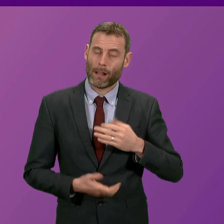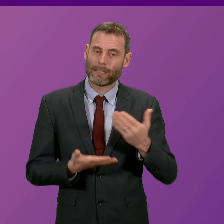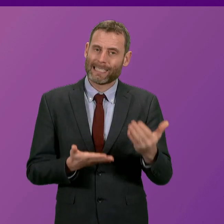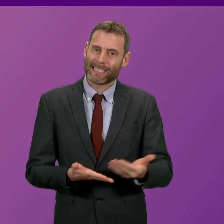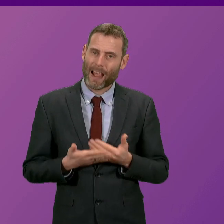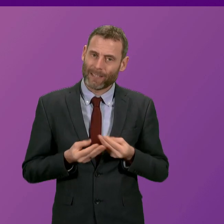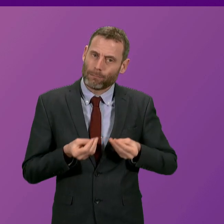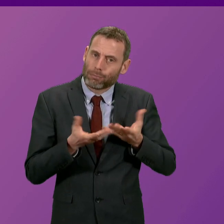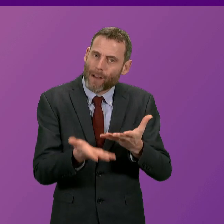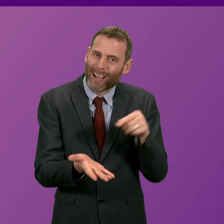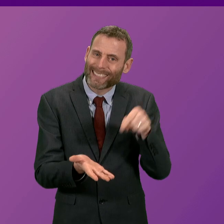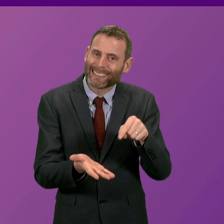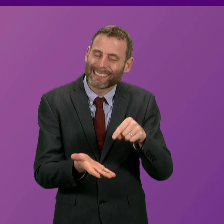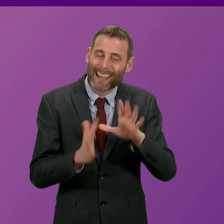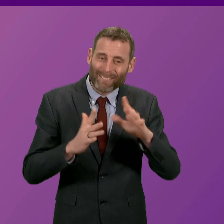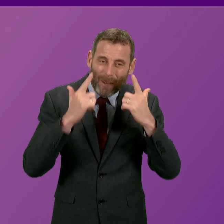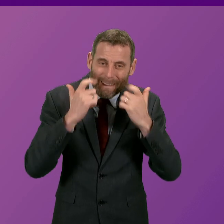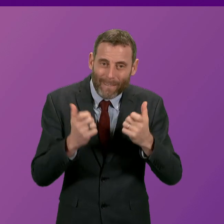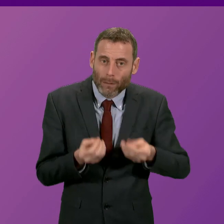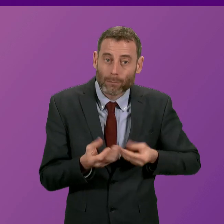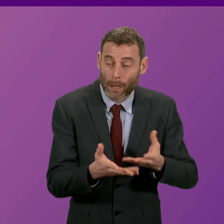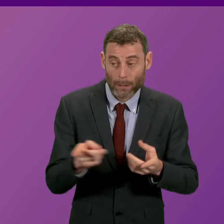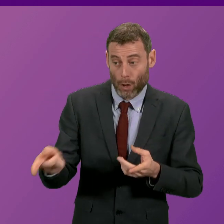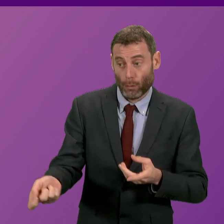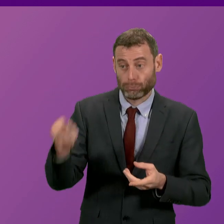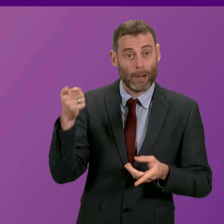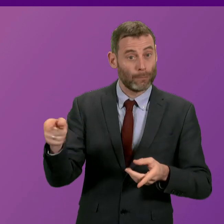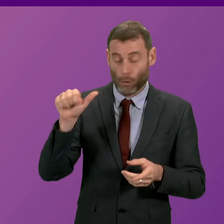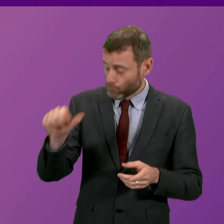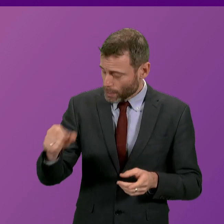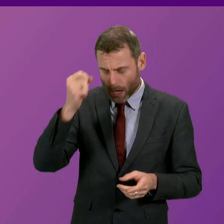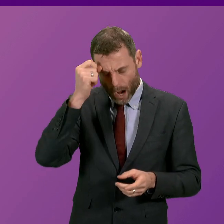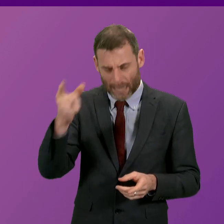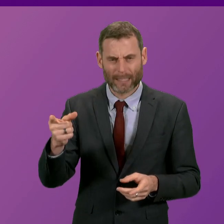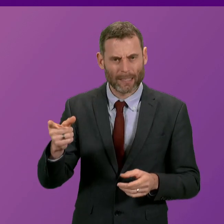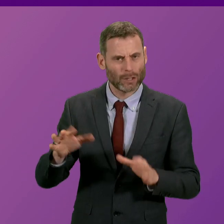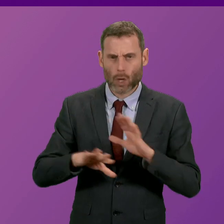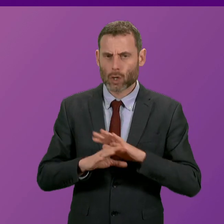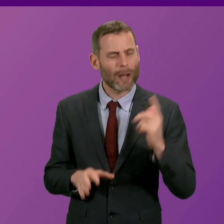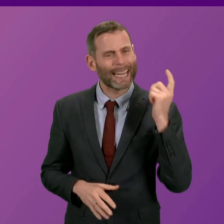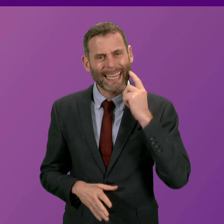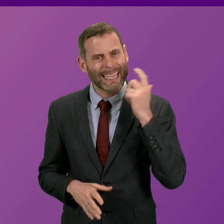involved. I totally understand the challenges and difficulties with that journey that Mr